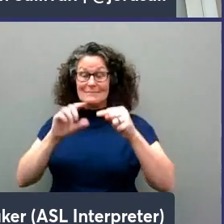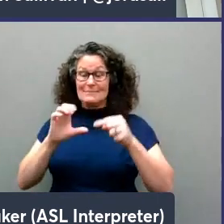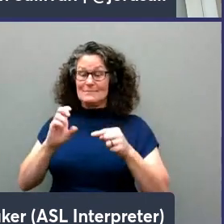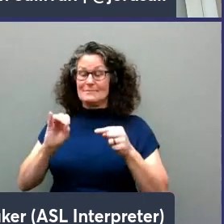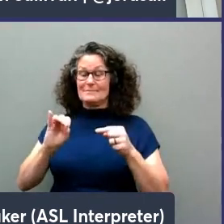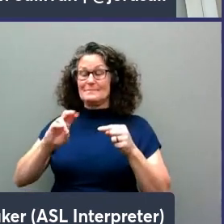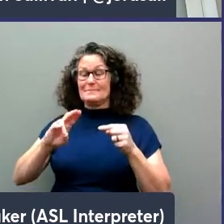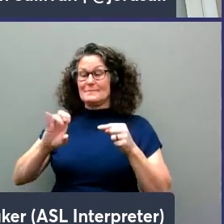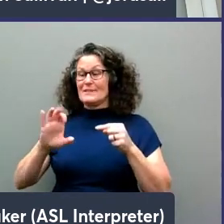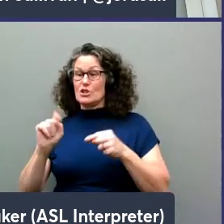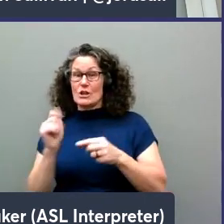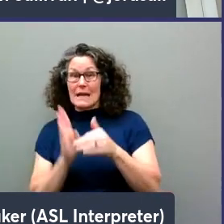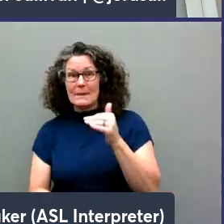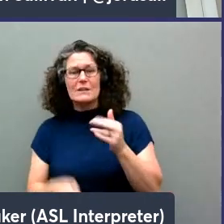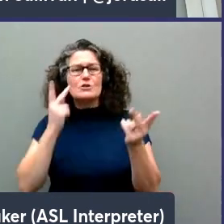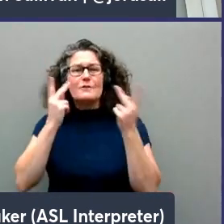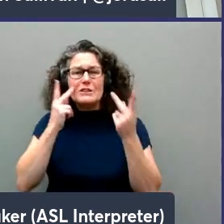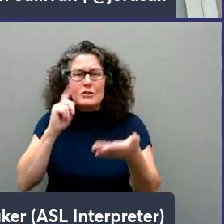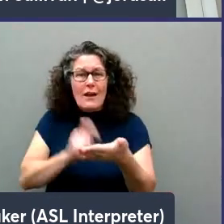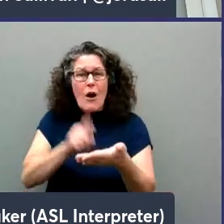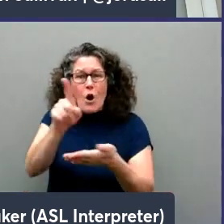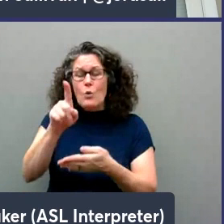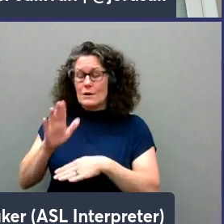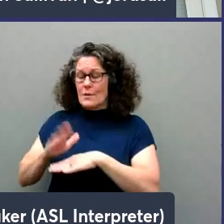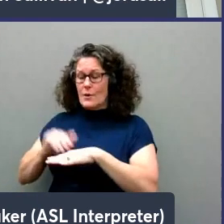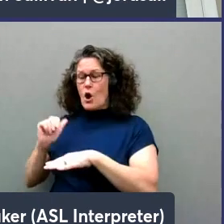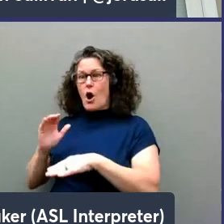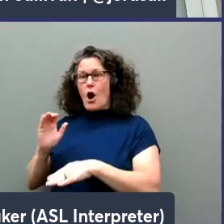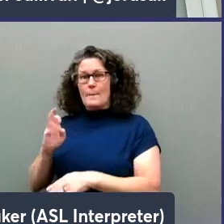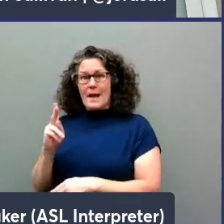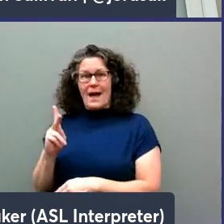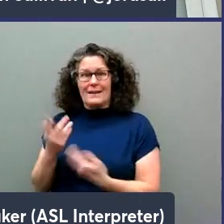there's an indicator that the callback is completed. We got notified of success.